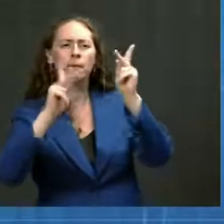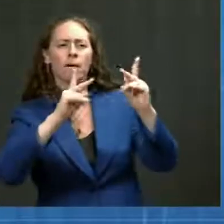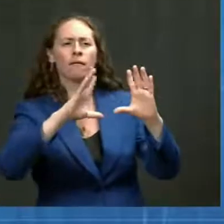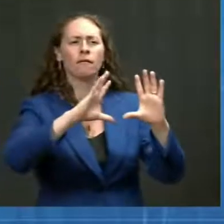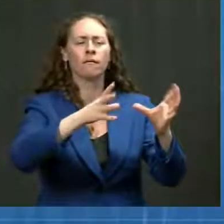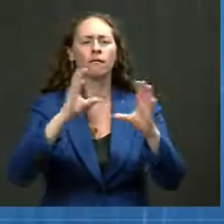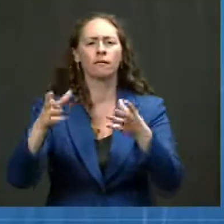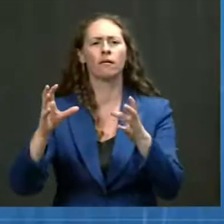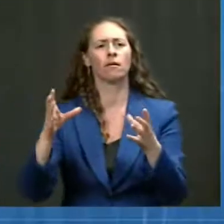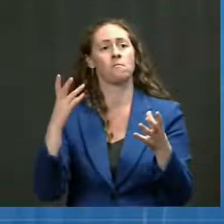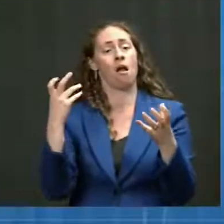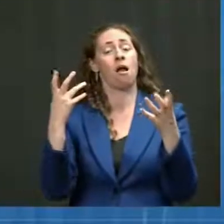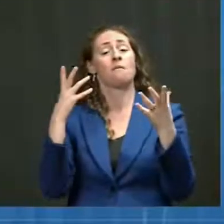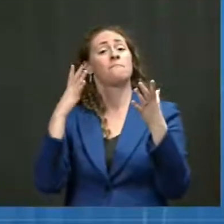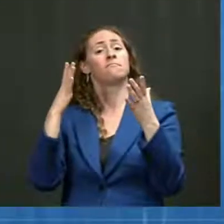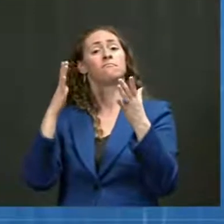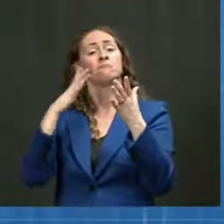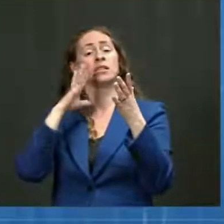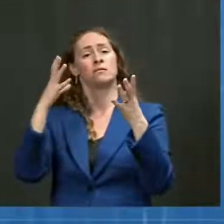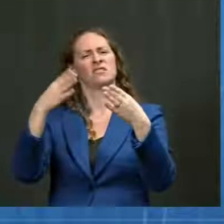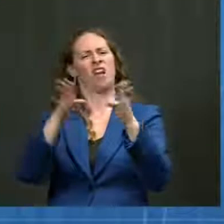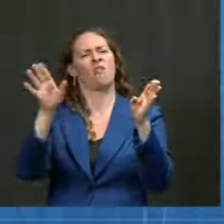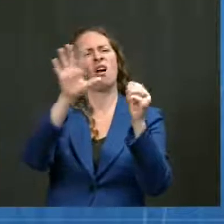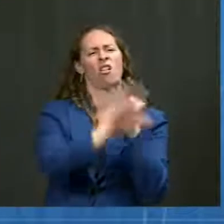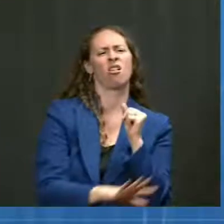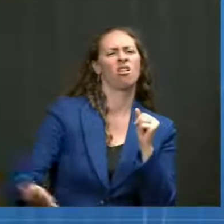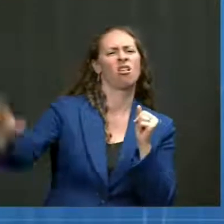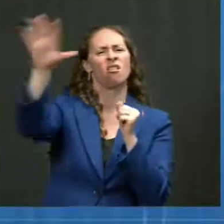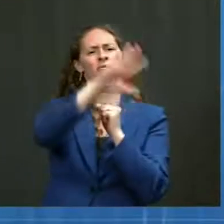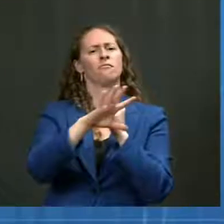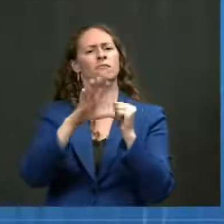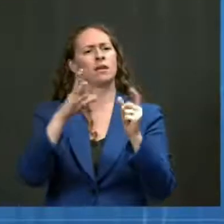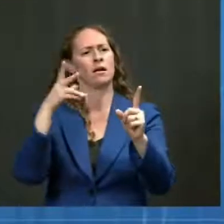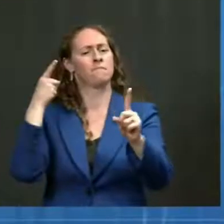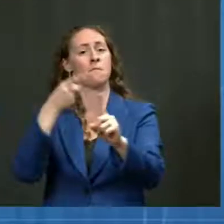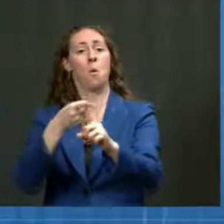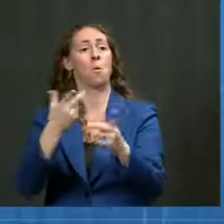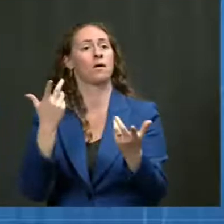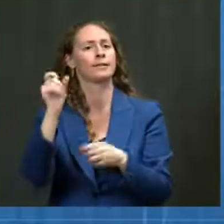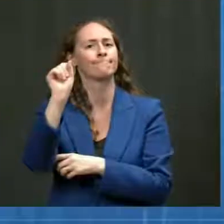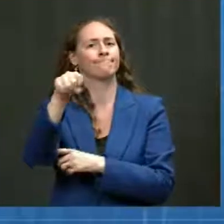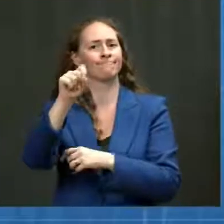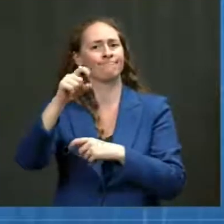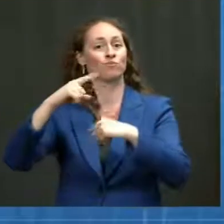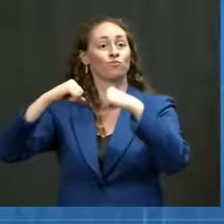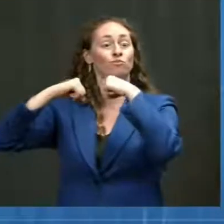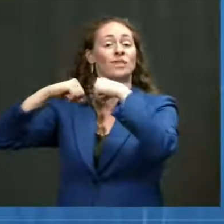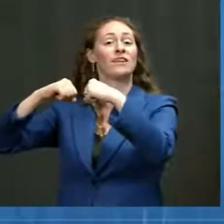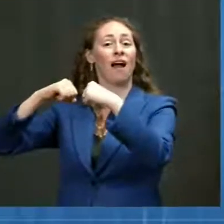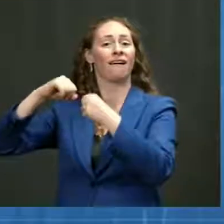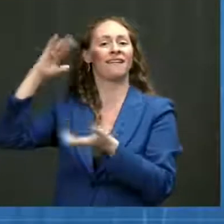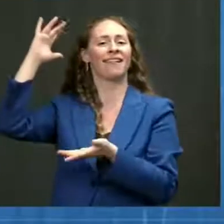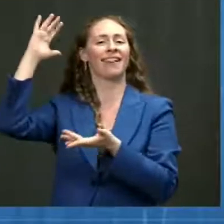THE DATA CONSISTENTLY DEMONSTRATE A REDUCTION OF VACCINE EFFECTIVENESS AGAINST